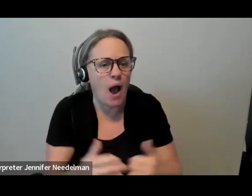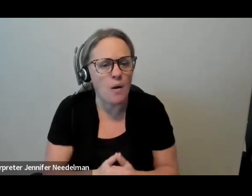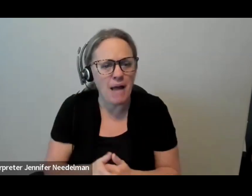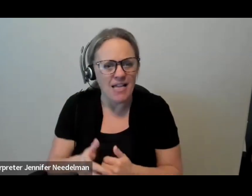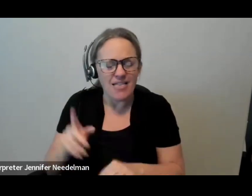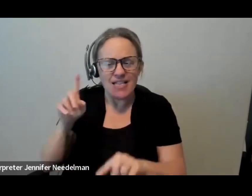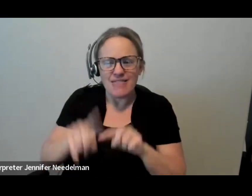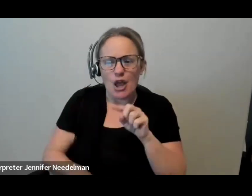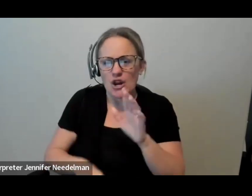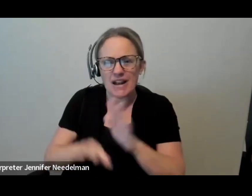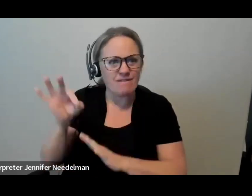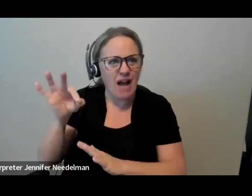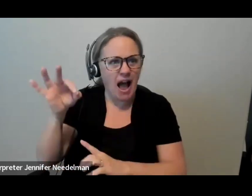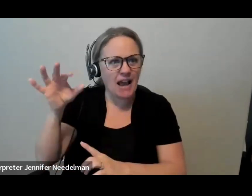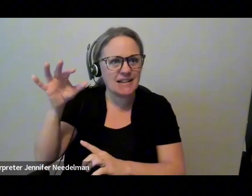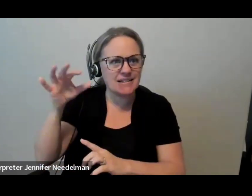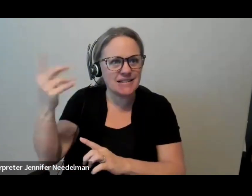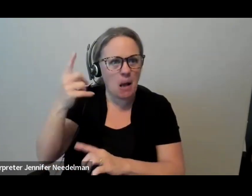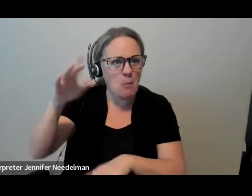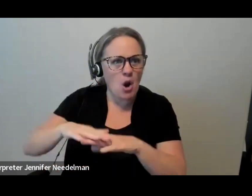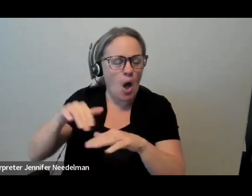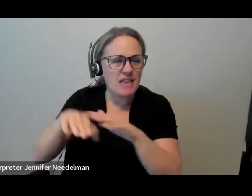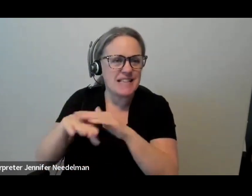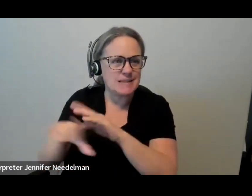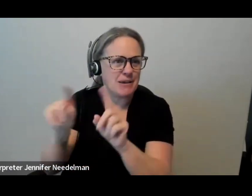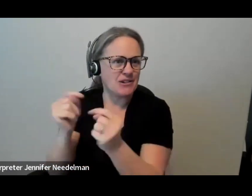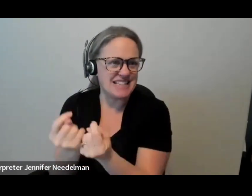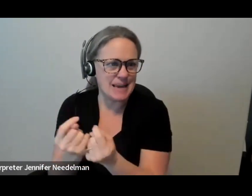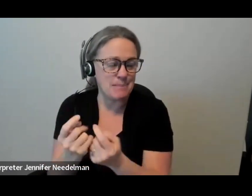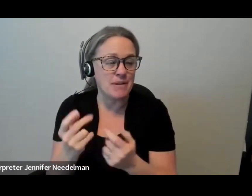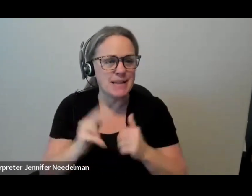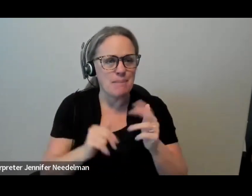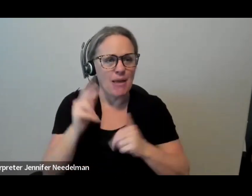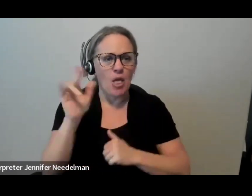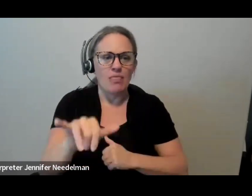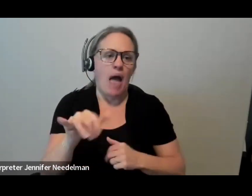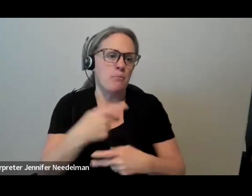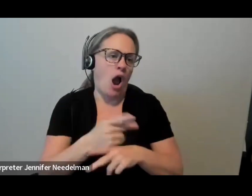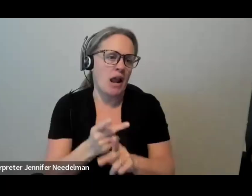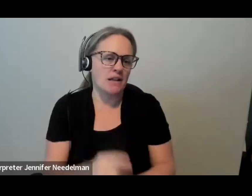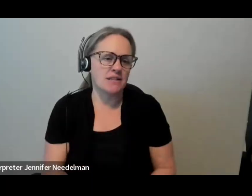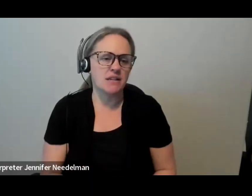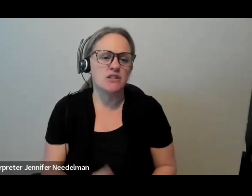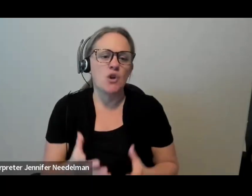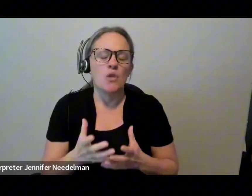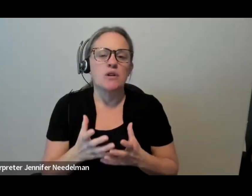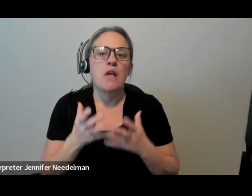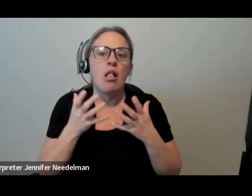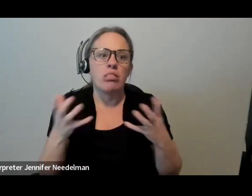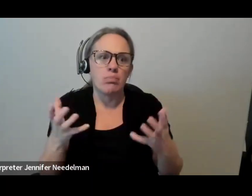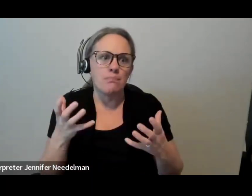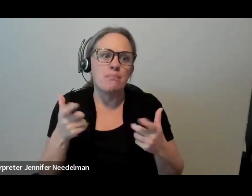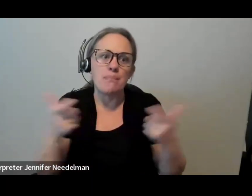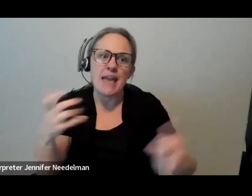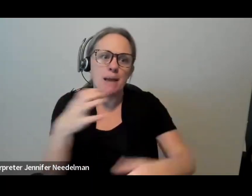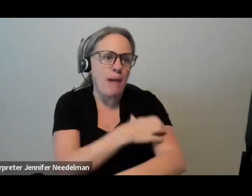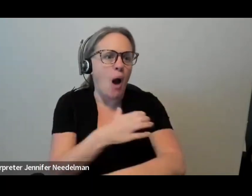they would not have been able to sell their product. And so I actually think there's so much power in knowing accessibility and being an accountant or being in sales